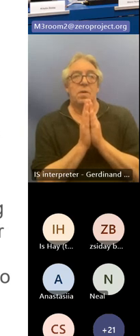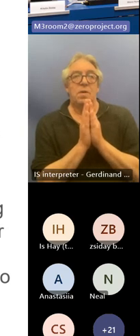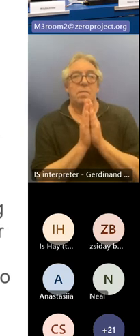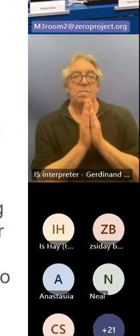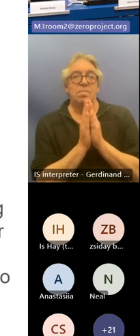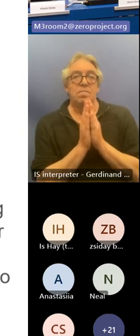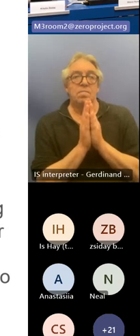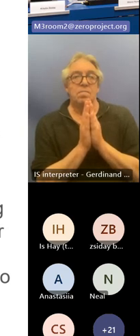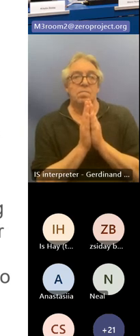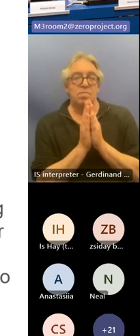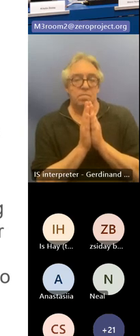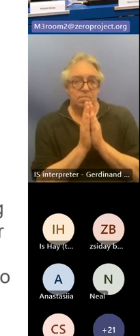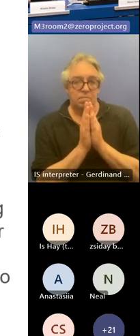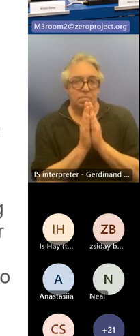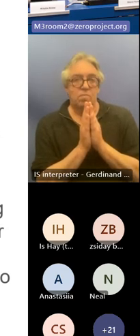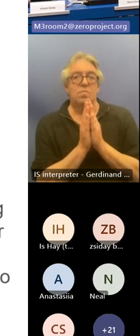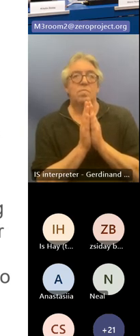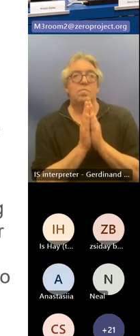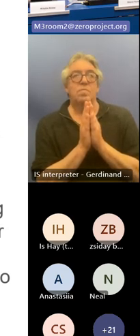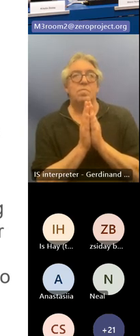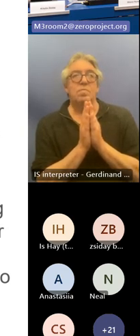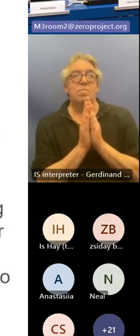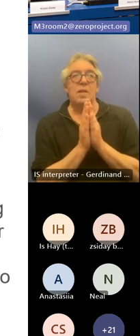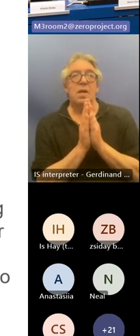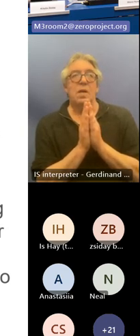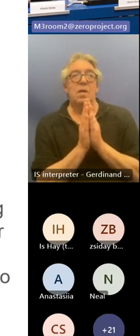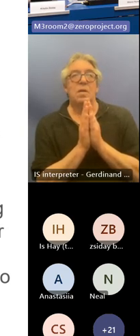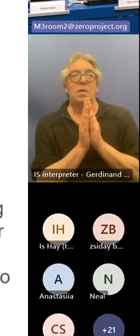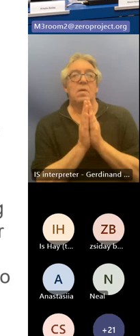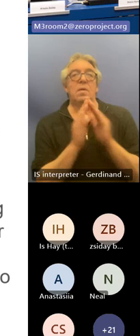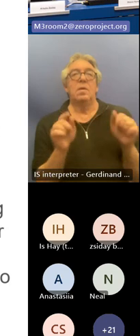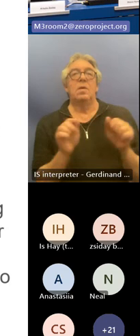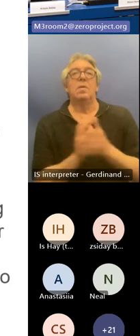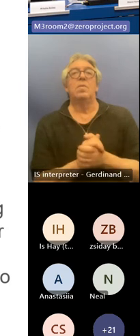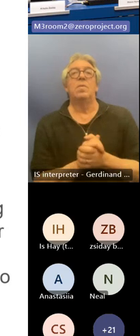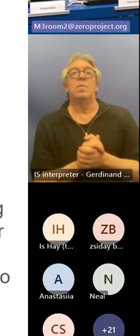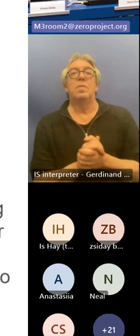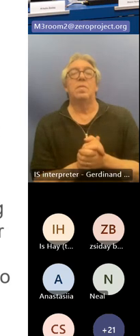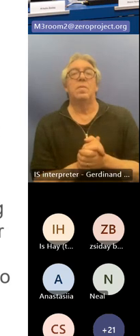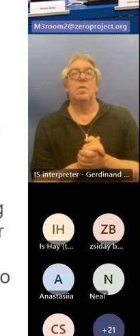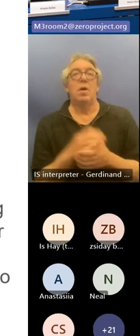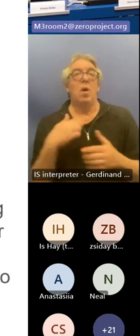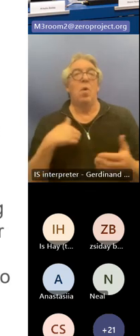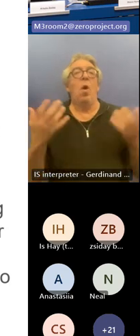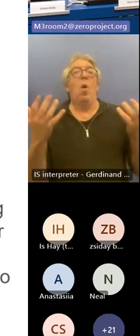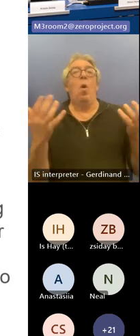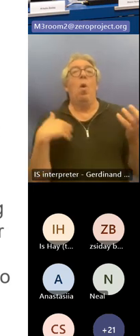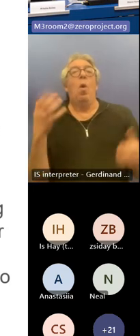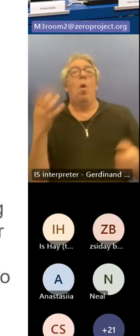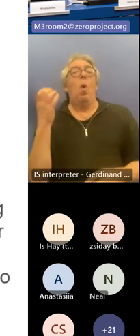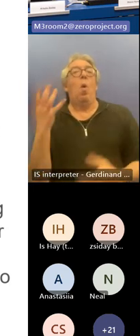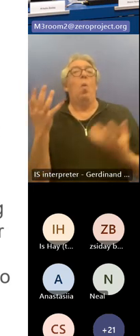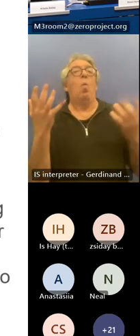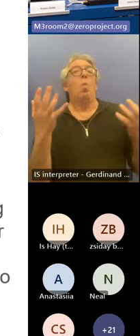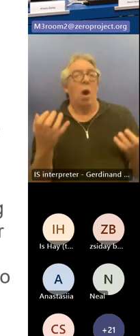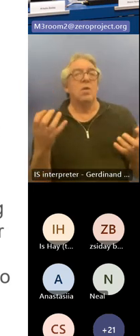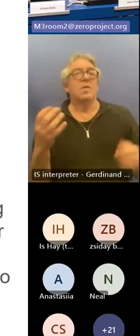basically for an organisation that is working to improve the government of boards in Australia,